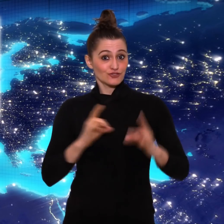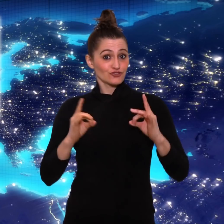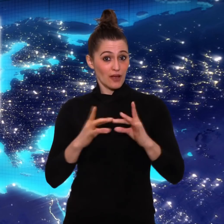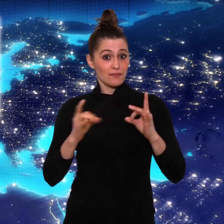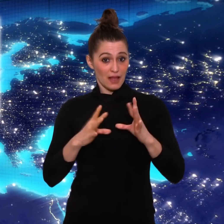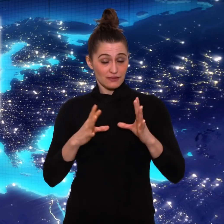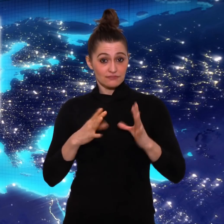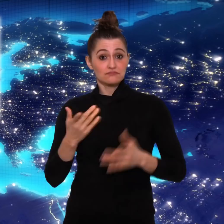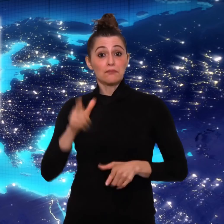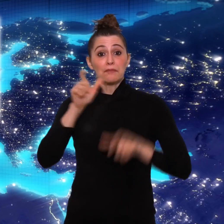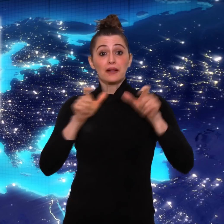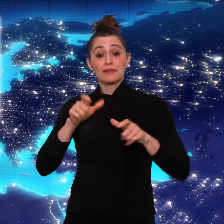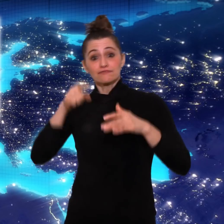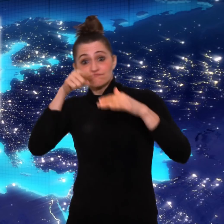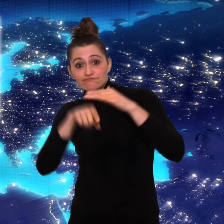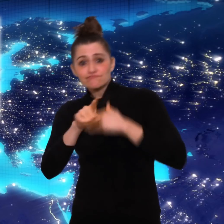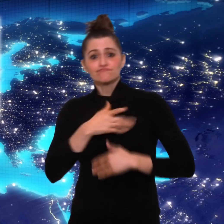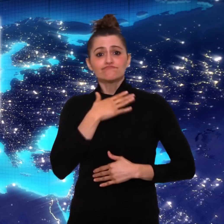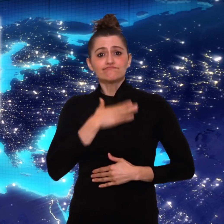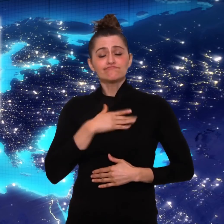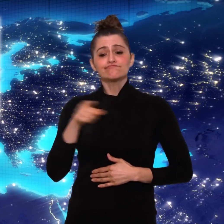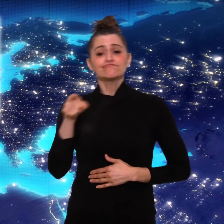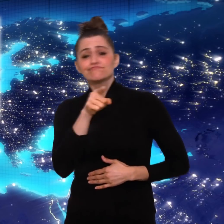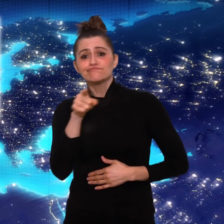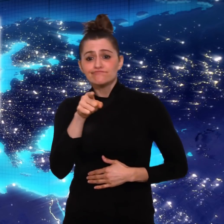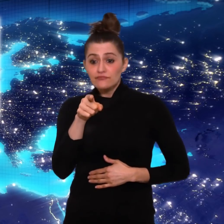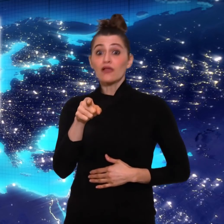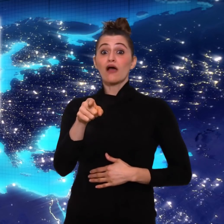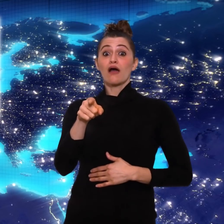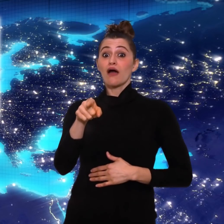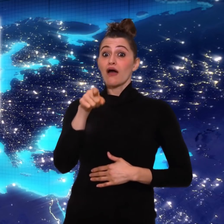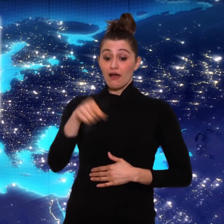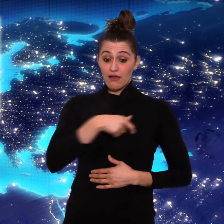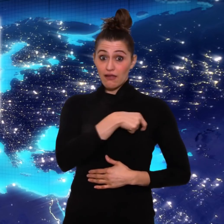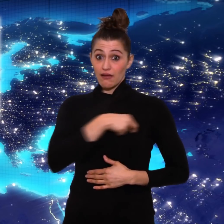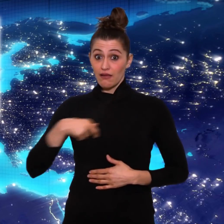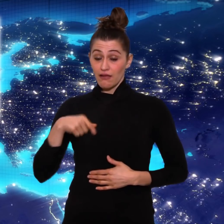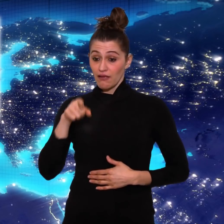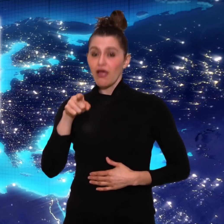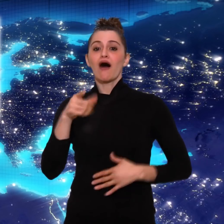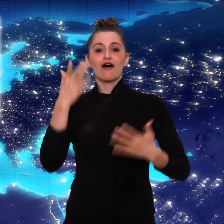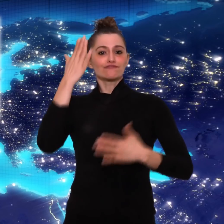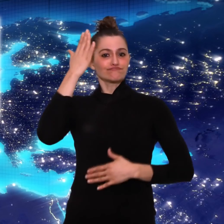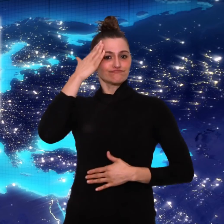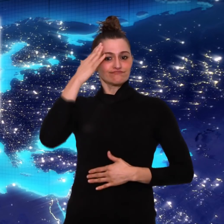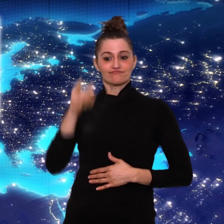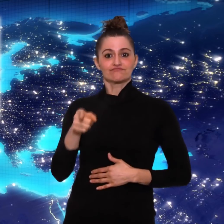ASL fingerspelling embroidery